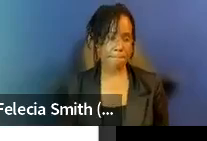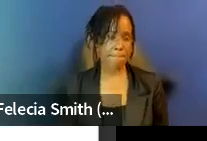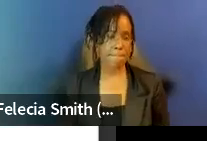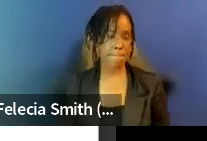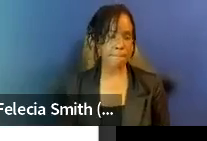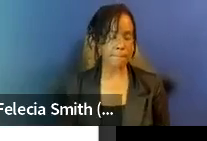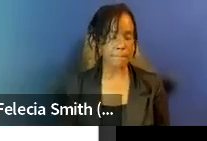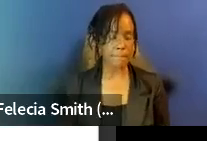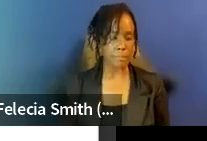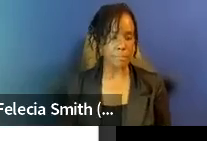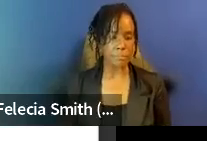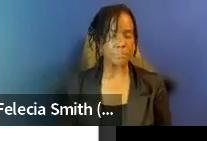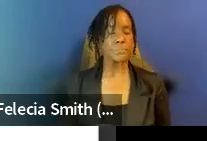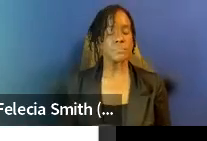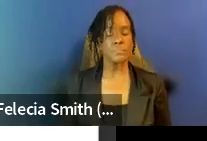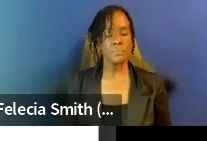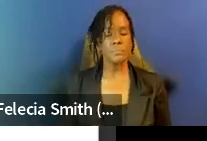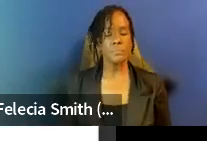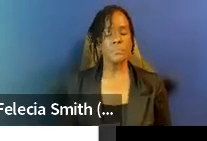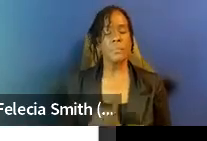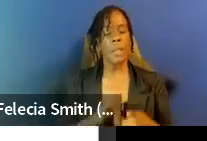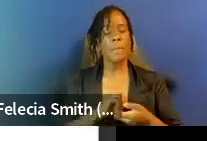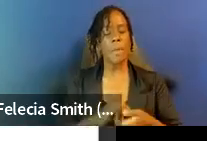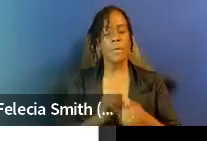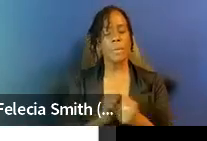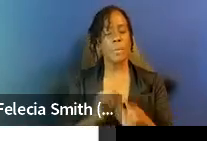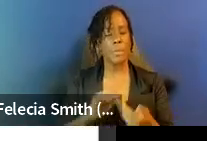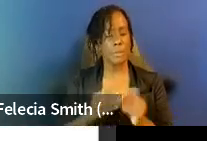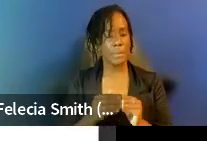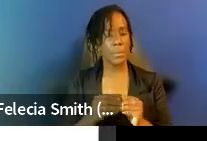context of health sciences and developing of health information technology is often the focus and moving toward the social